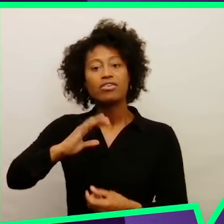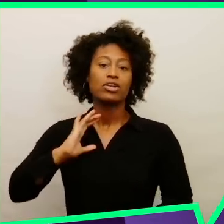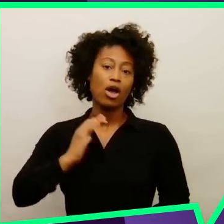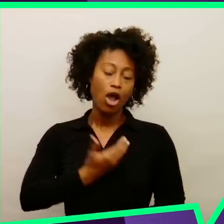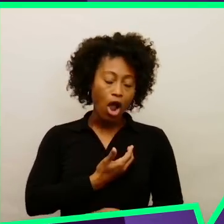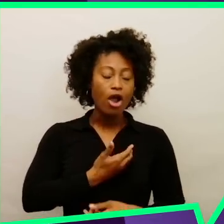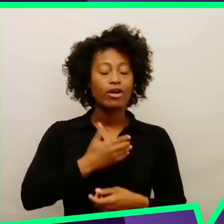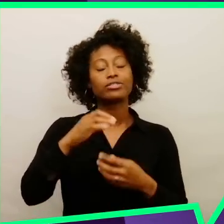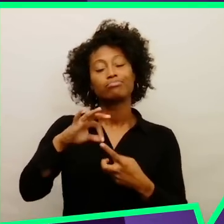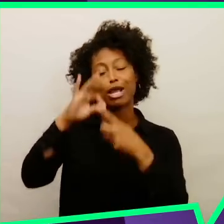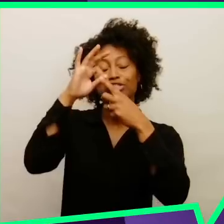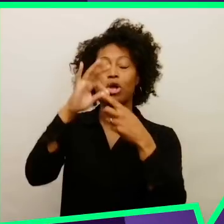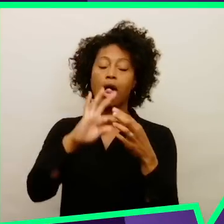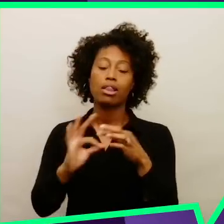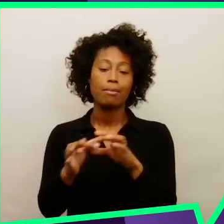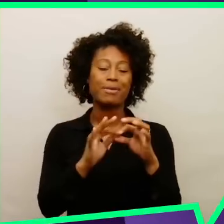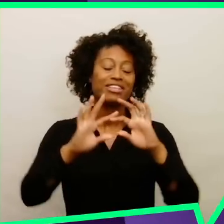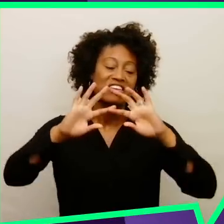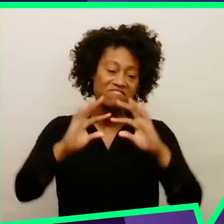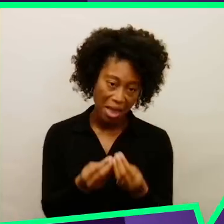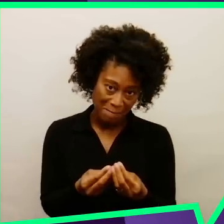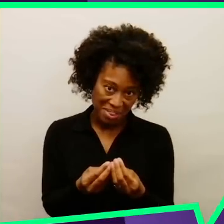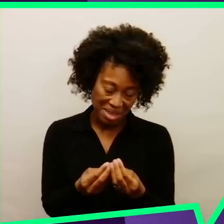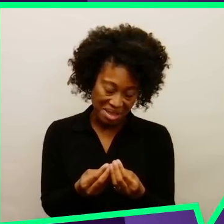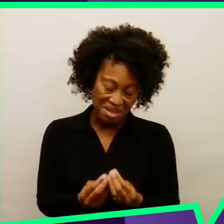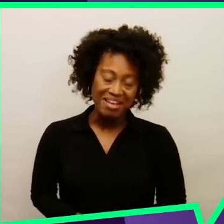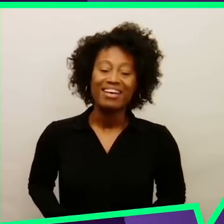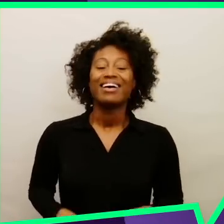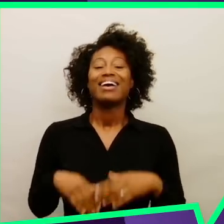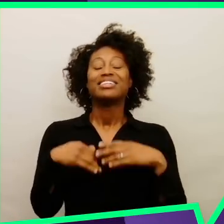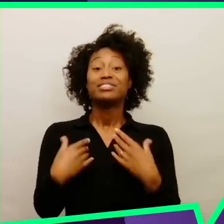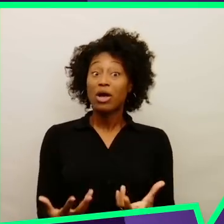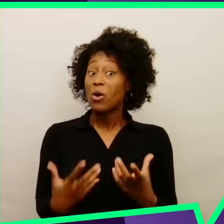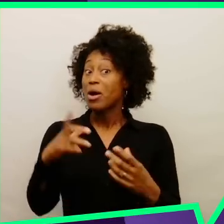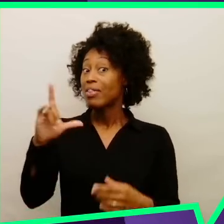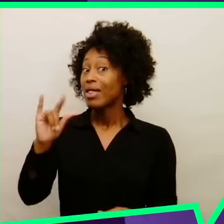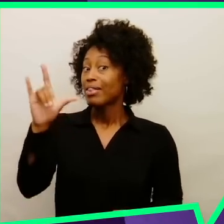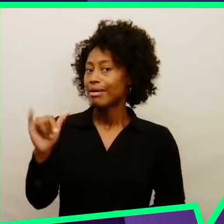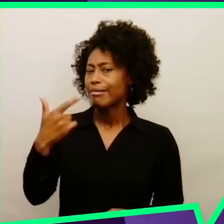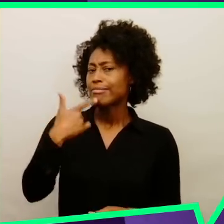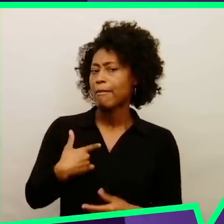Now, let's talk a little bit about what we're doing today, because, Lily, we've got a big day planned.